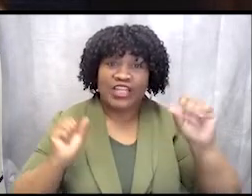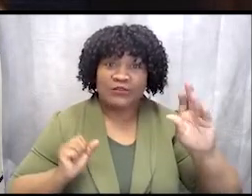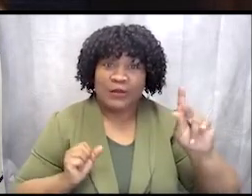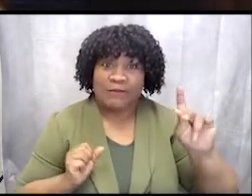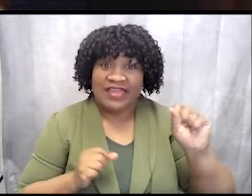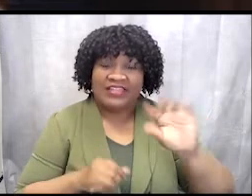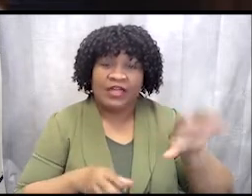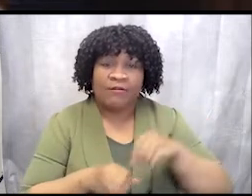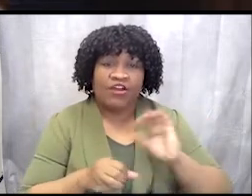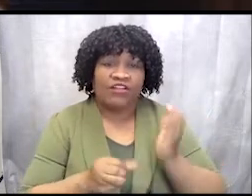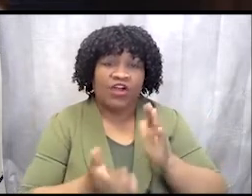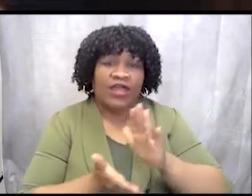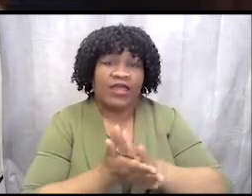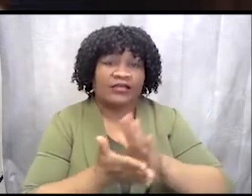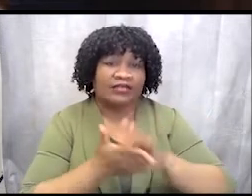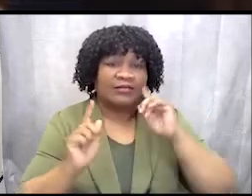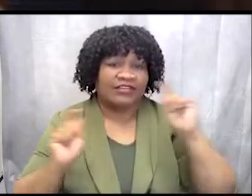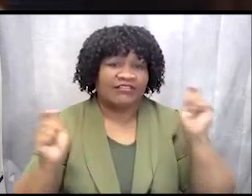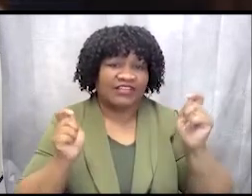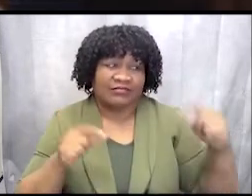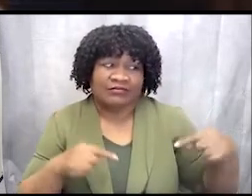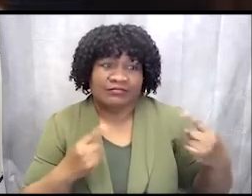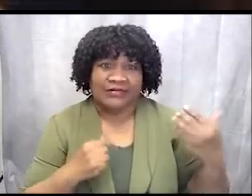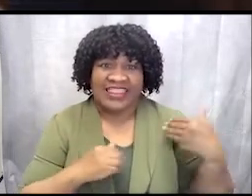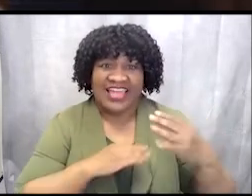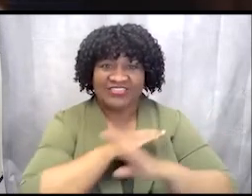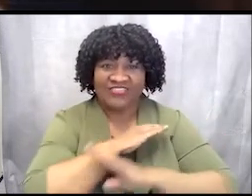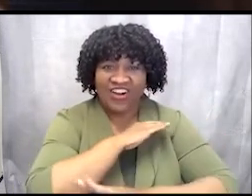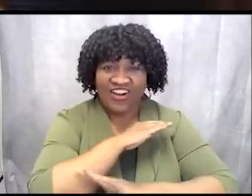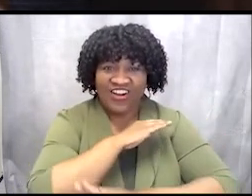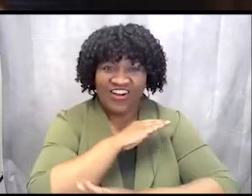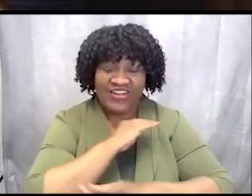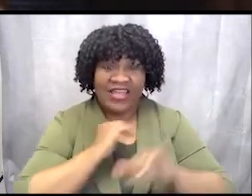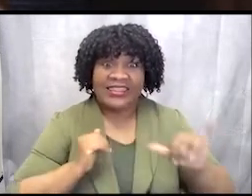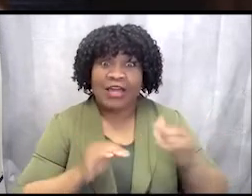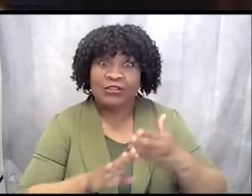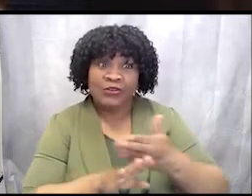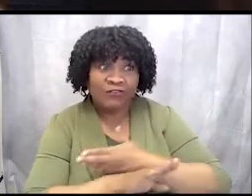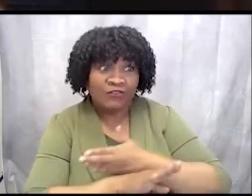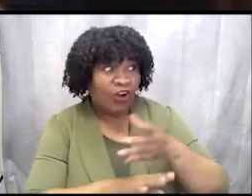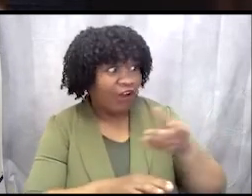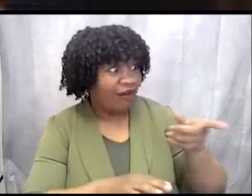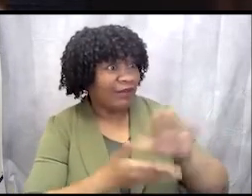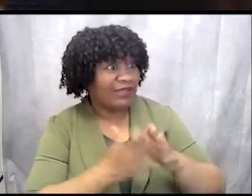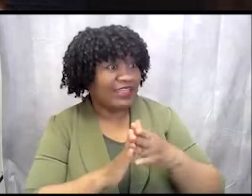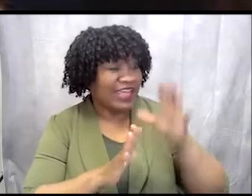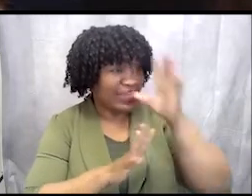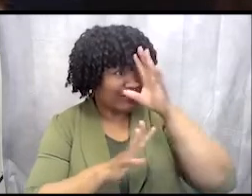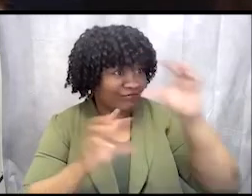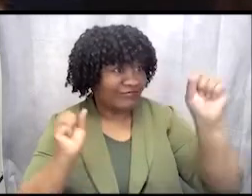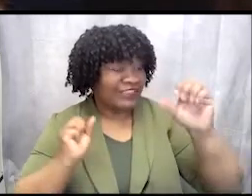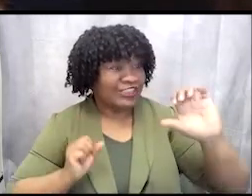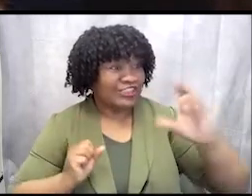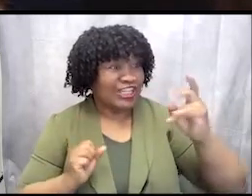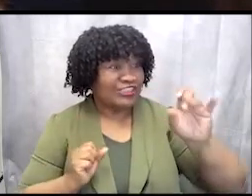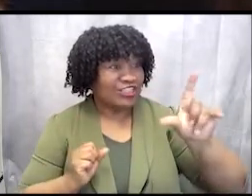as part of our academic festival this fall. Of course, that was before he was the chancellor. So it's wonderful to have you back.